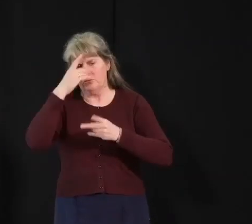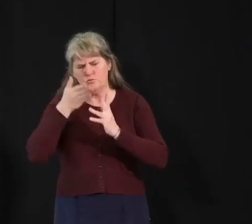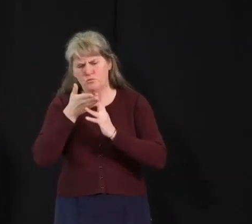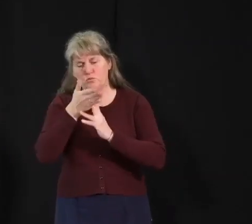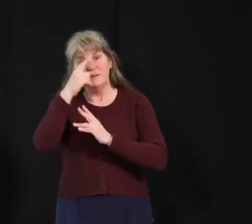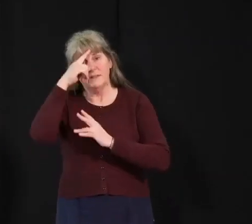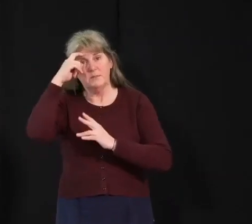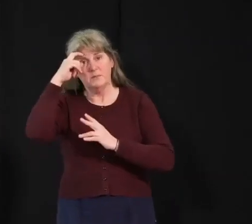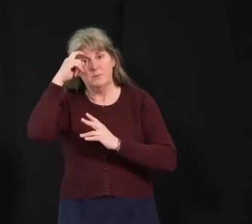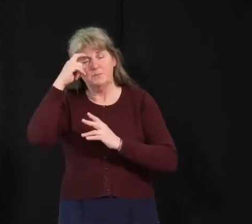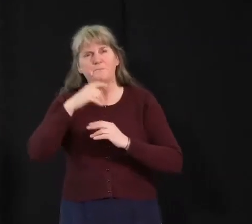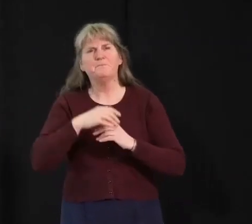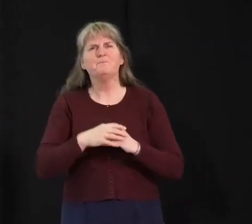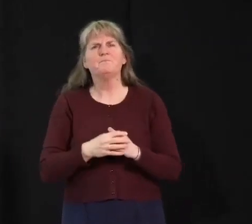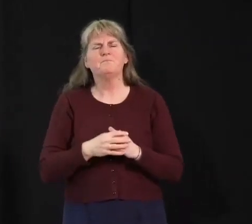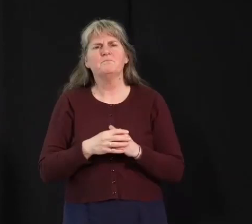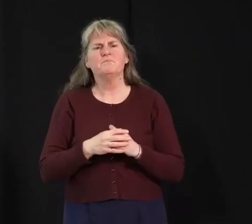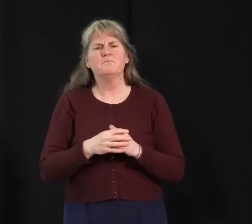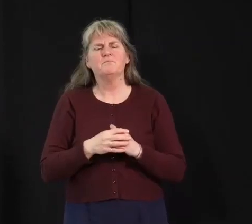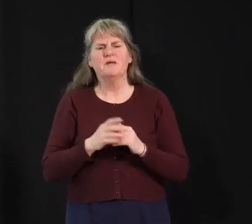The question was about day